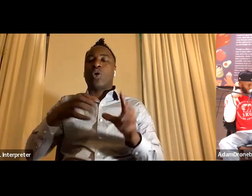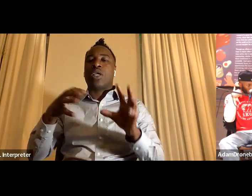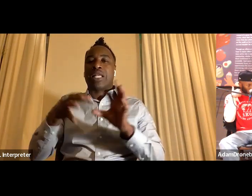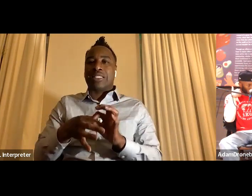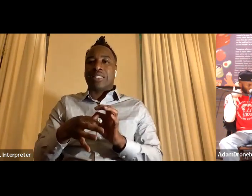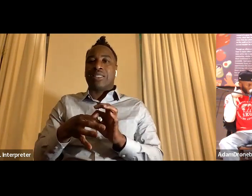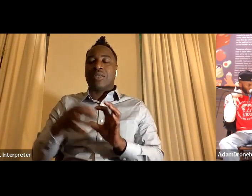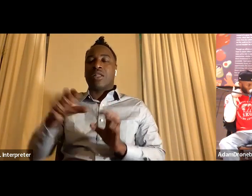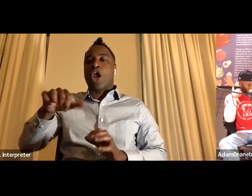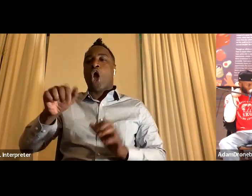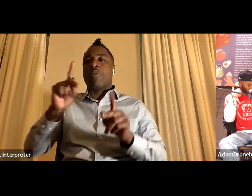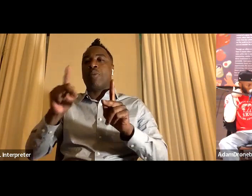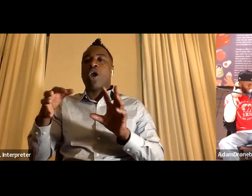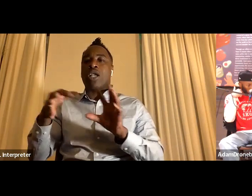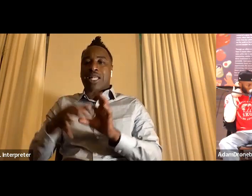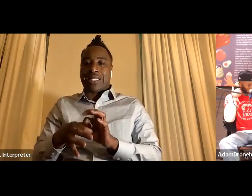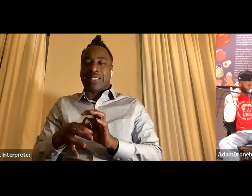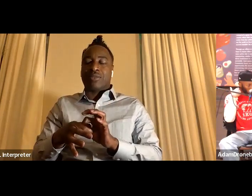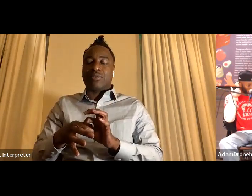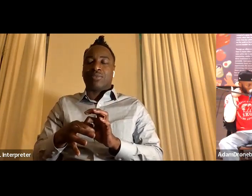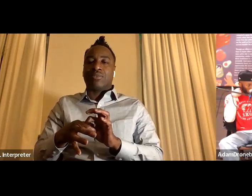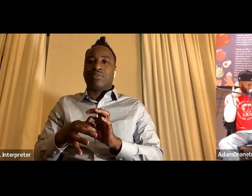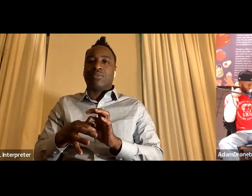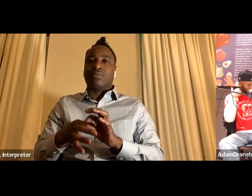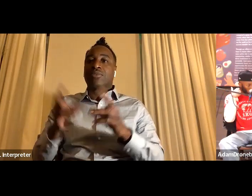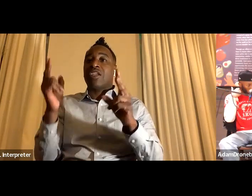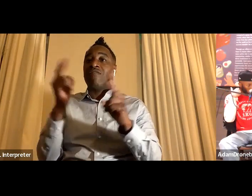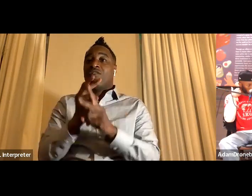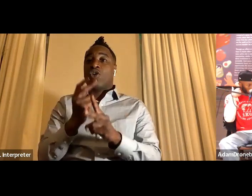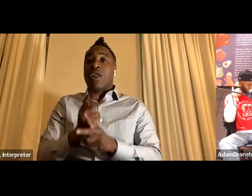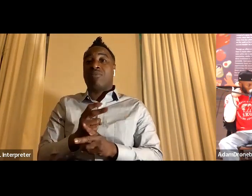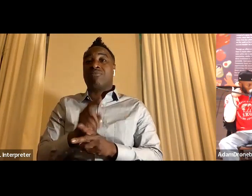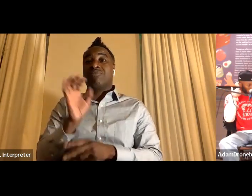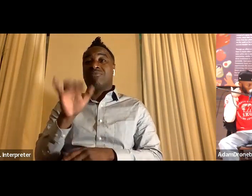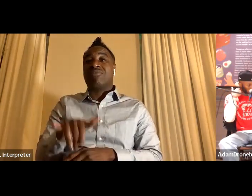yeah, just figure it out very slowly, you know, taking my time.